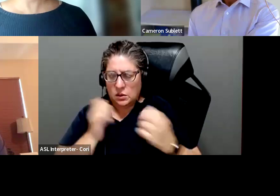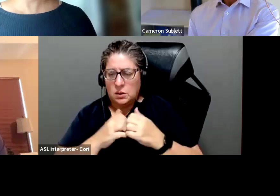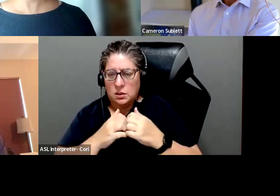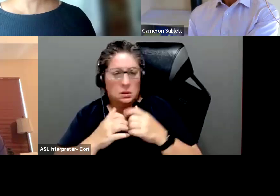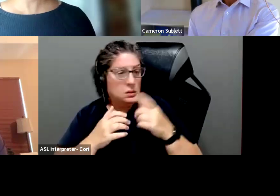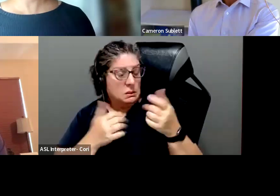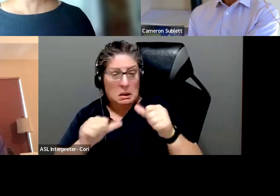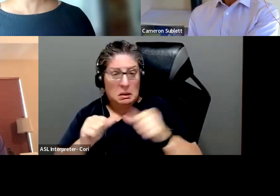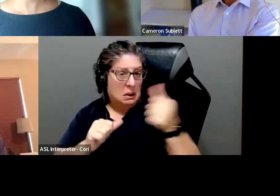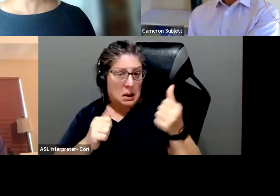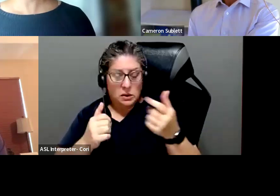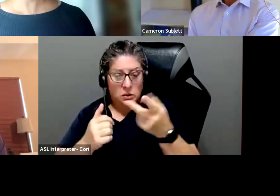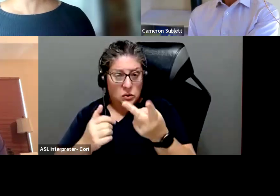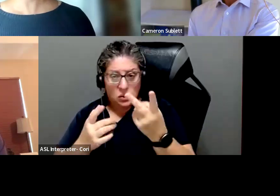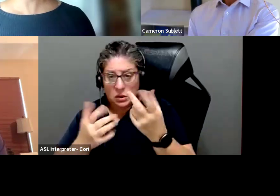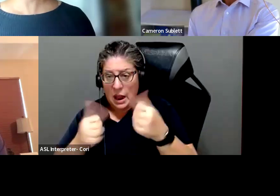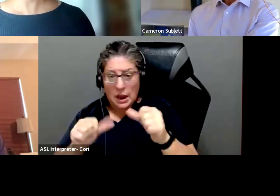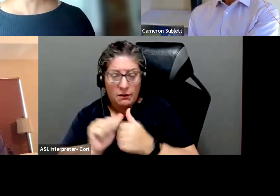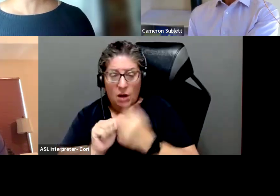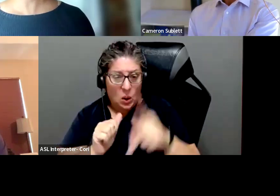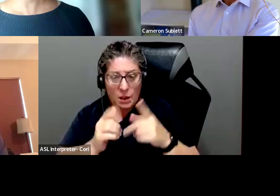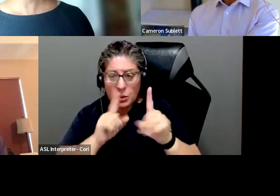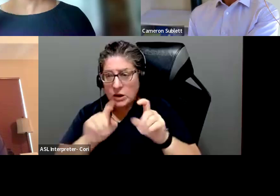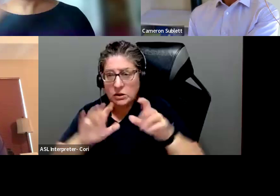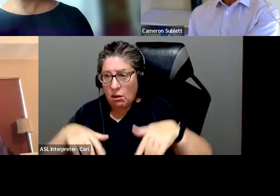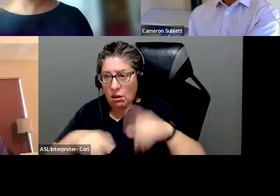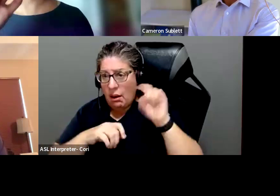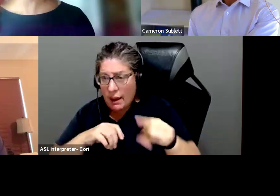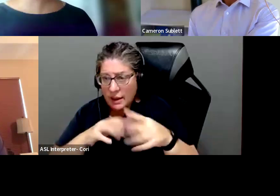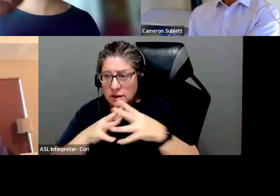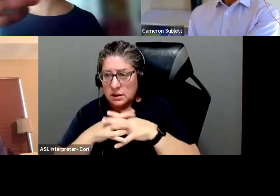you wanted to follow-up on questions we did not get to ask, for